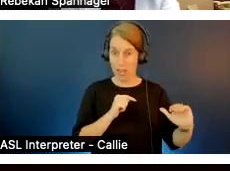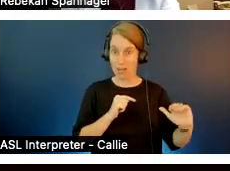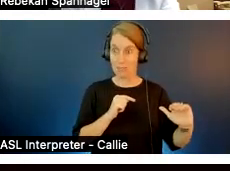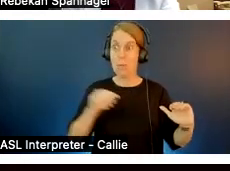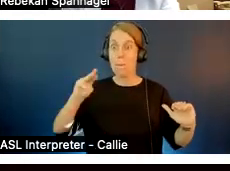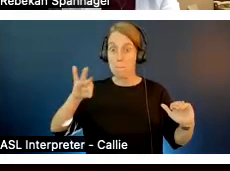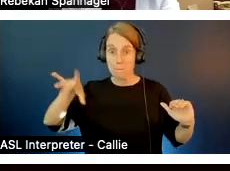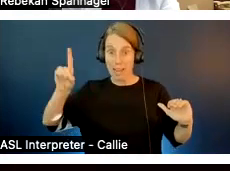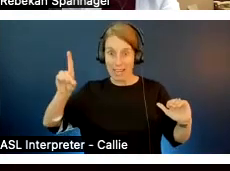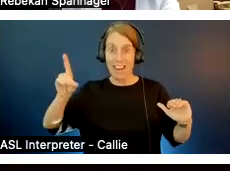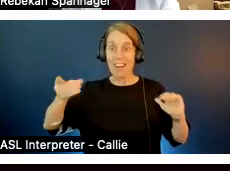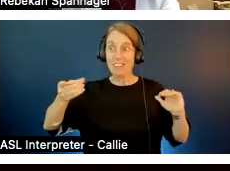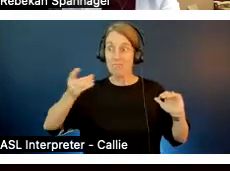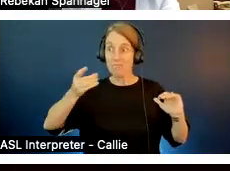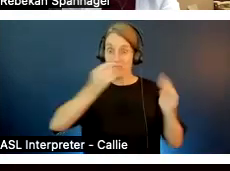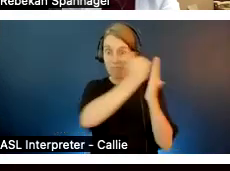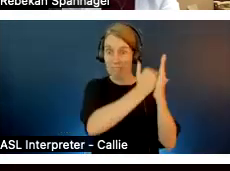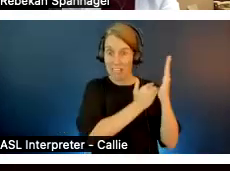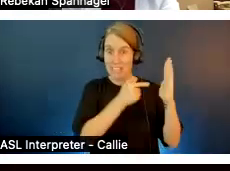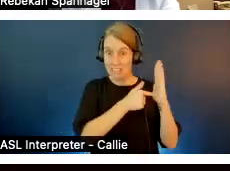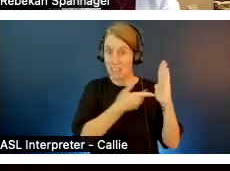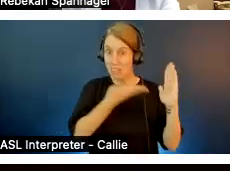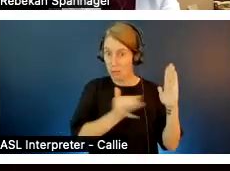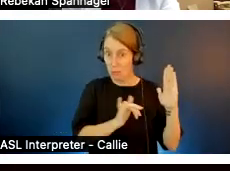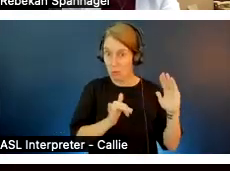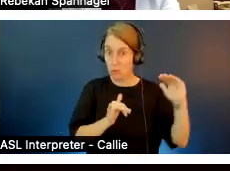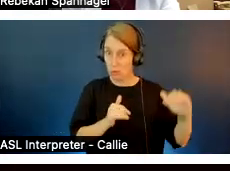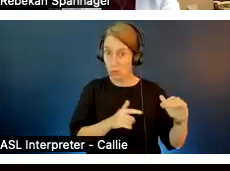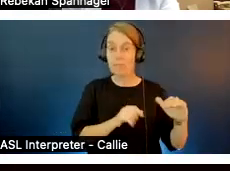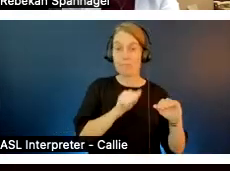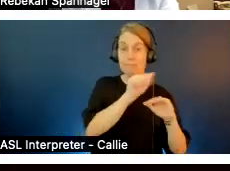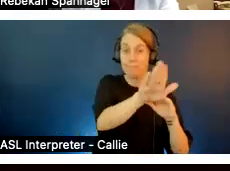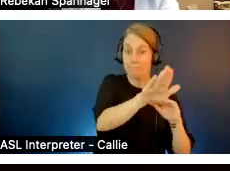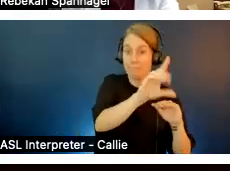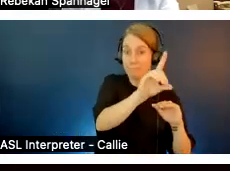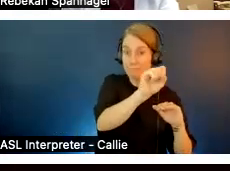you i would at least send it to one of them um and let them know that you want a response you know